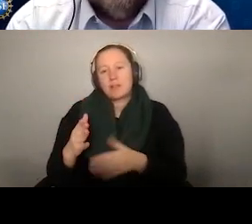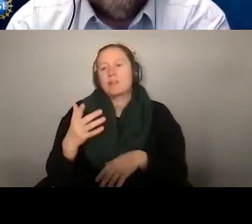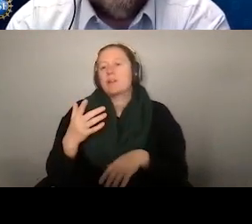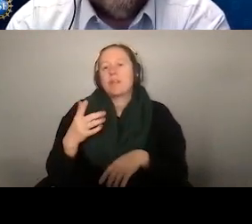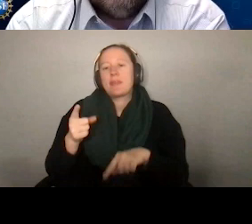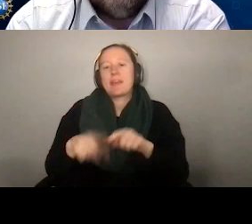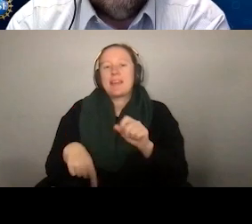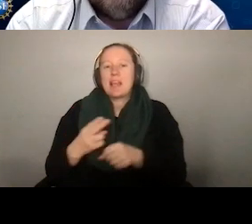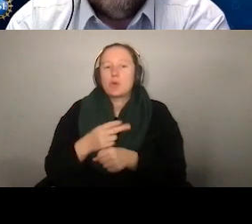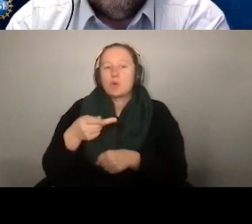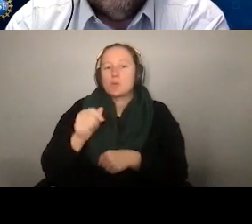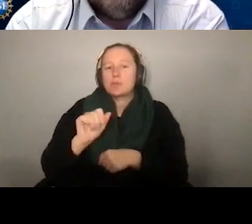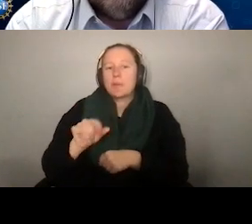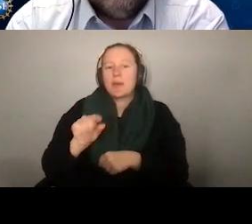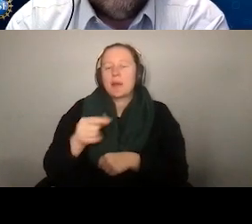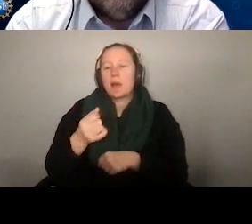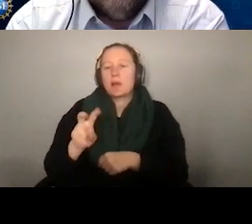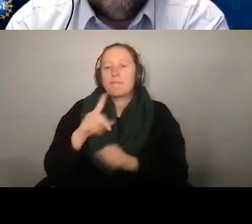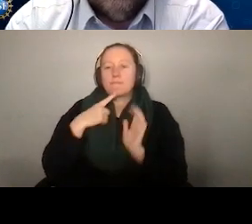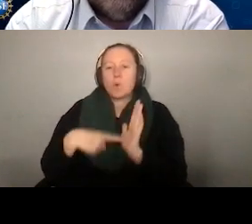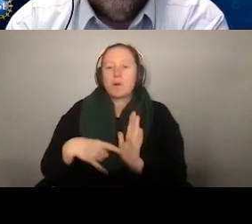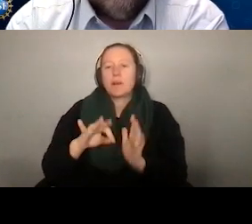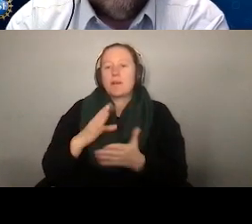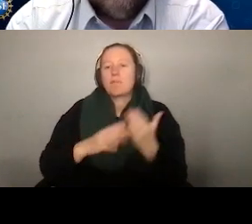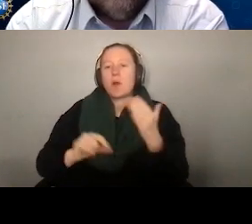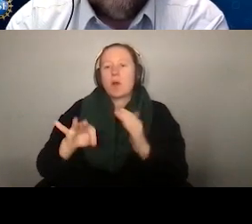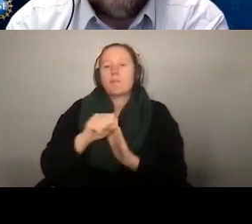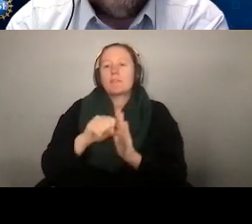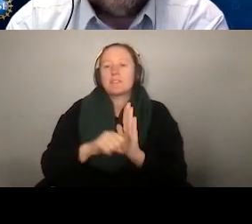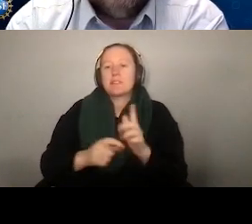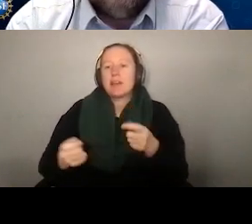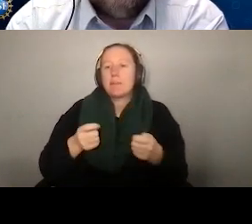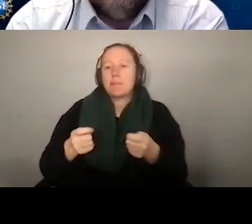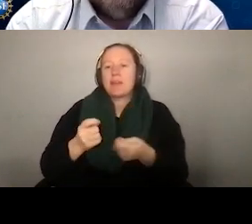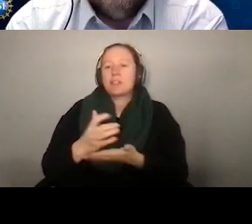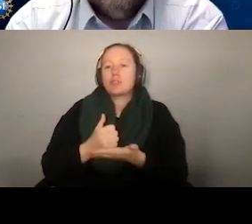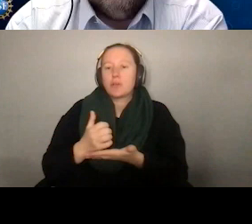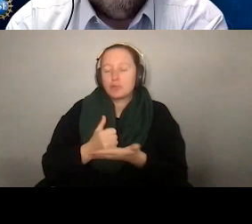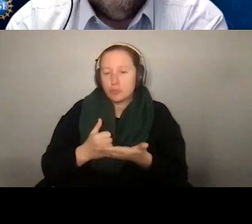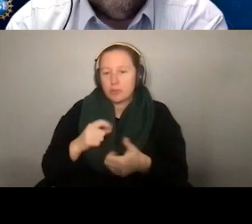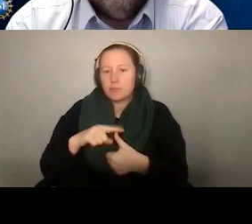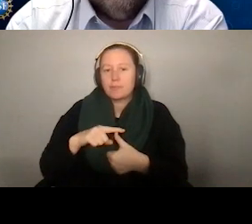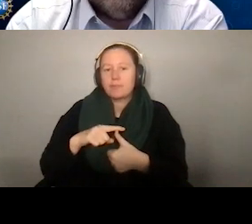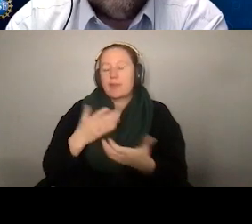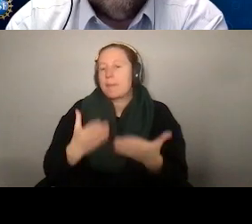For example, if your organization is part of a state managed treasury, it may not allow